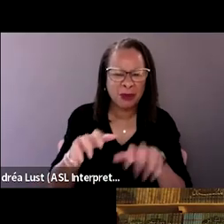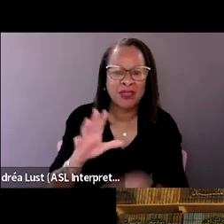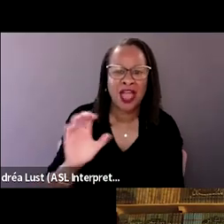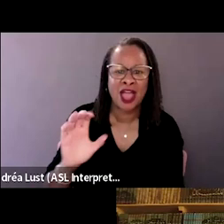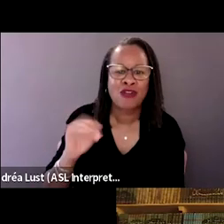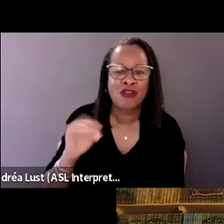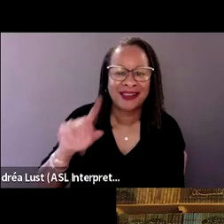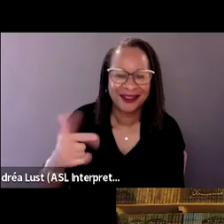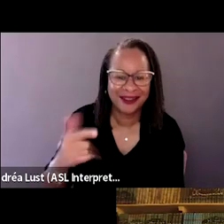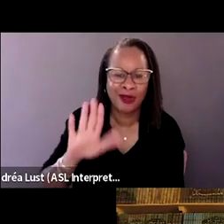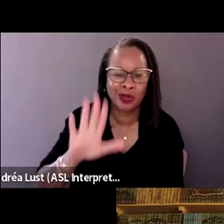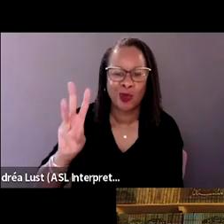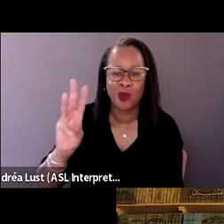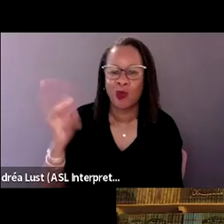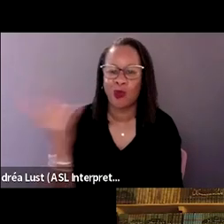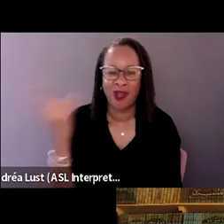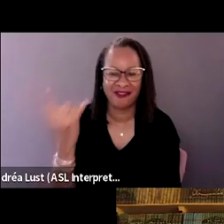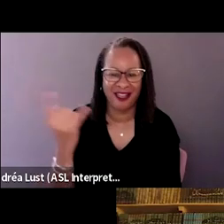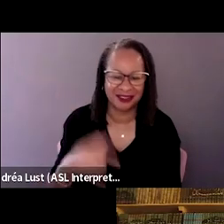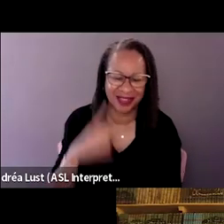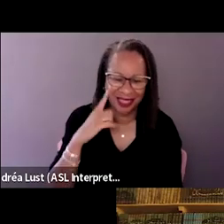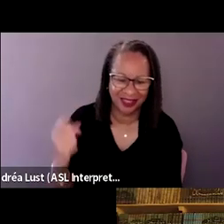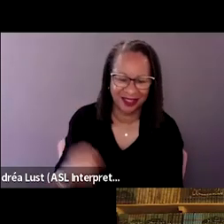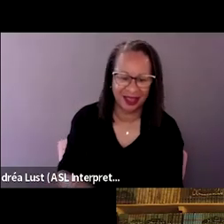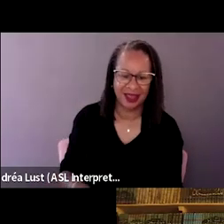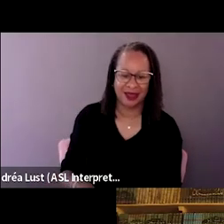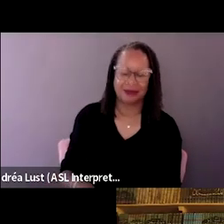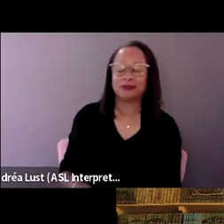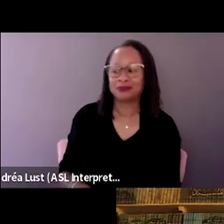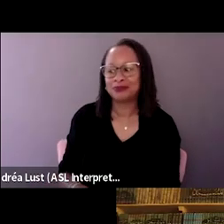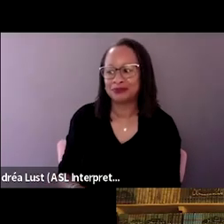the same thing, but lets talk about.